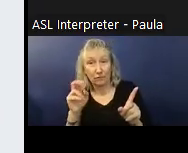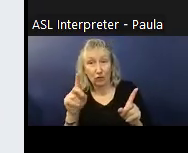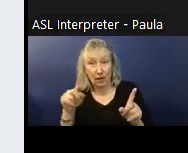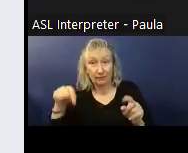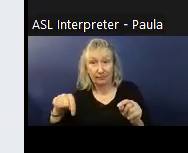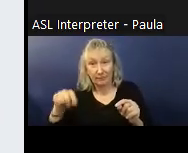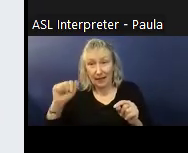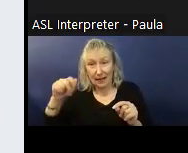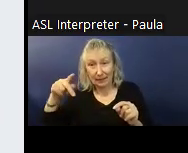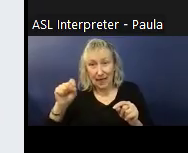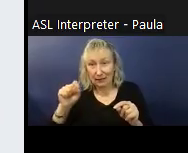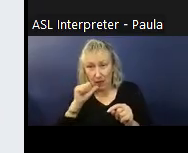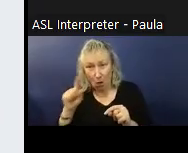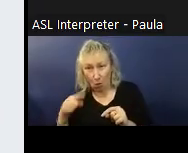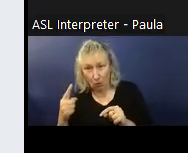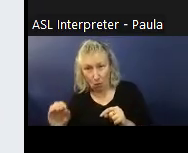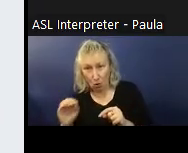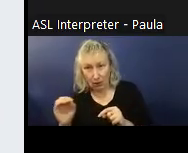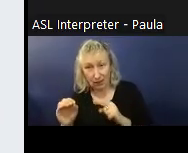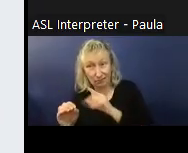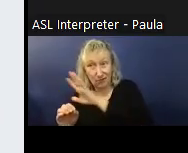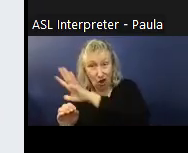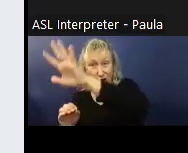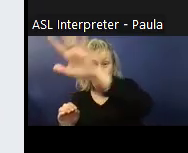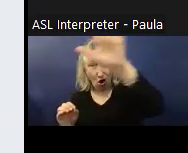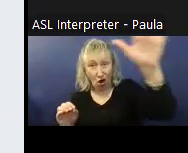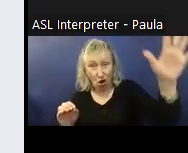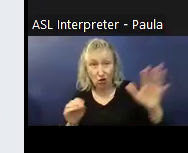but APS agencies across the country have really moved into more of an